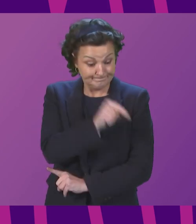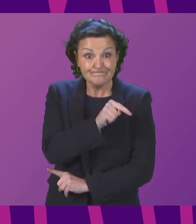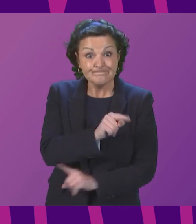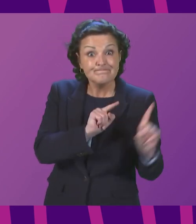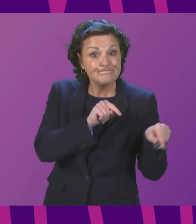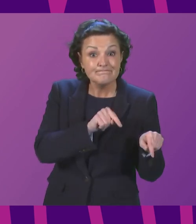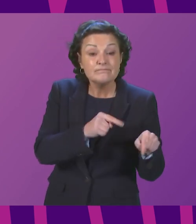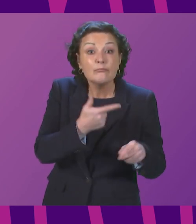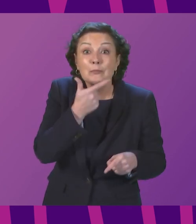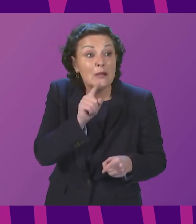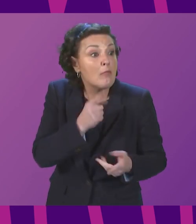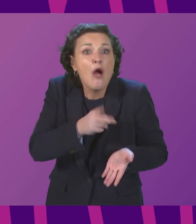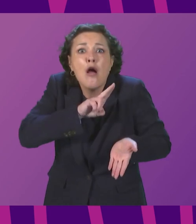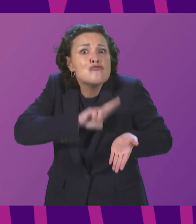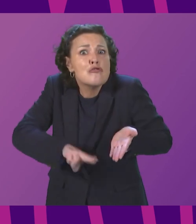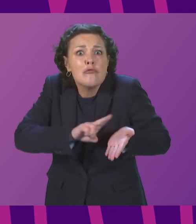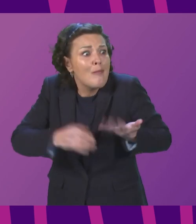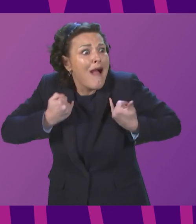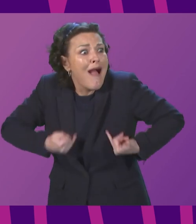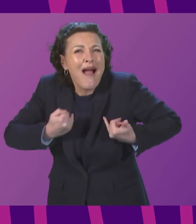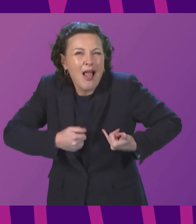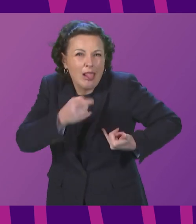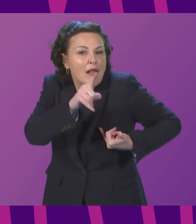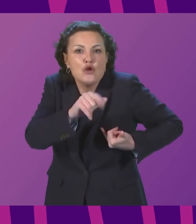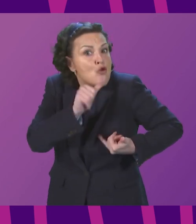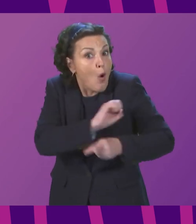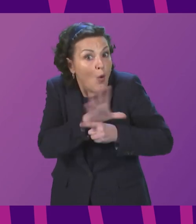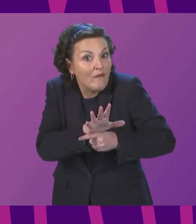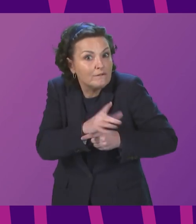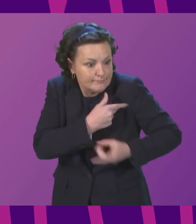non-Covid backlogs that have built up over the course of the pandemic. Secondly, many